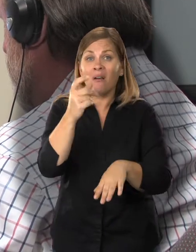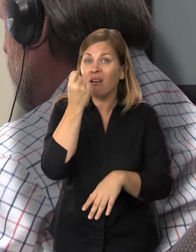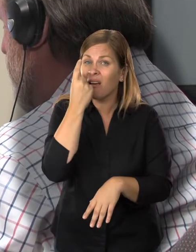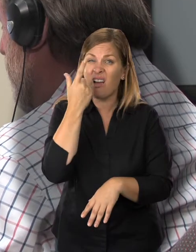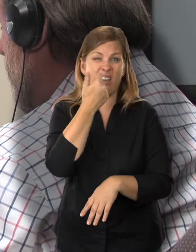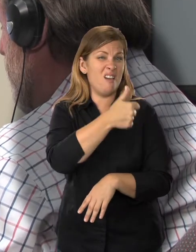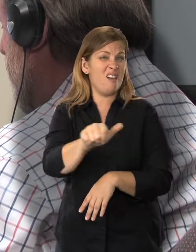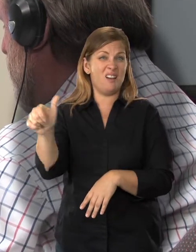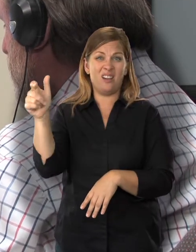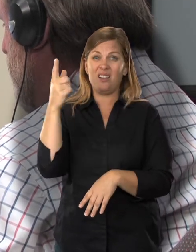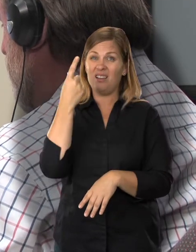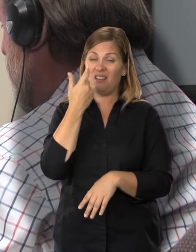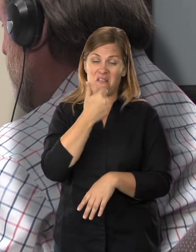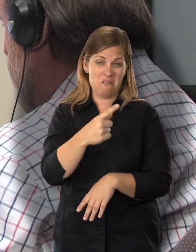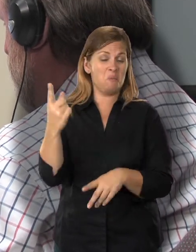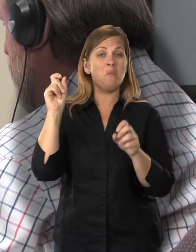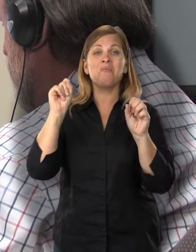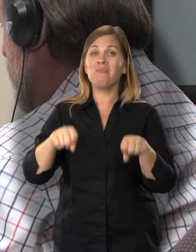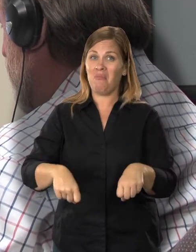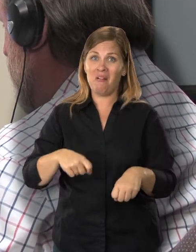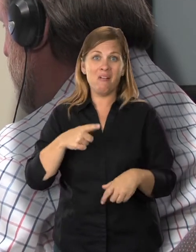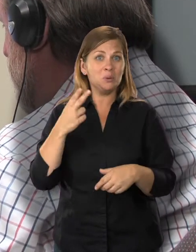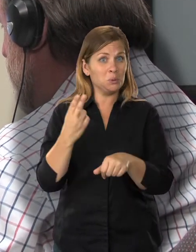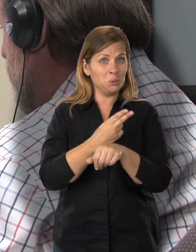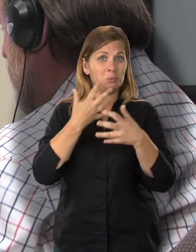that makes it difficult to mark their choices on a ballot.